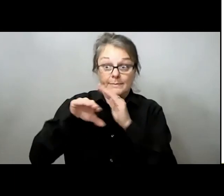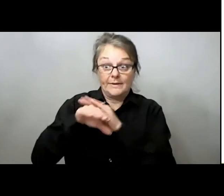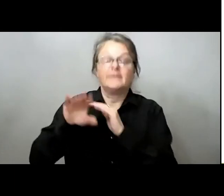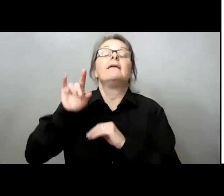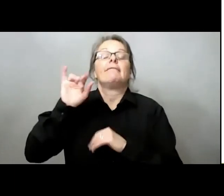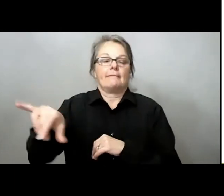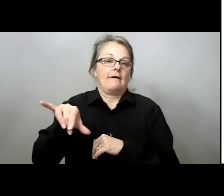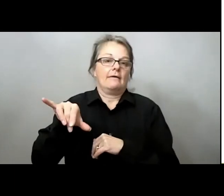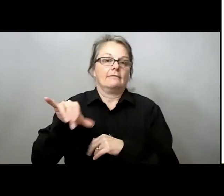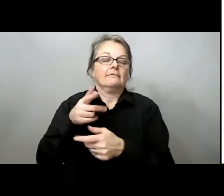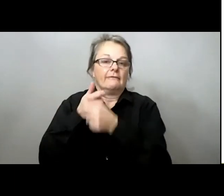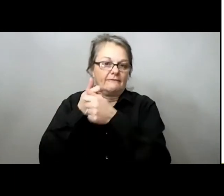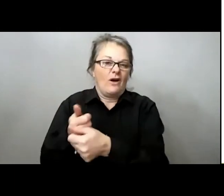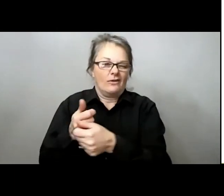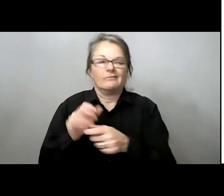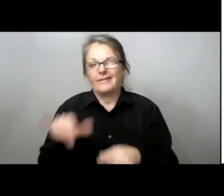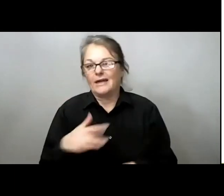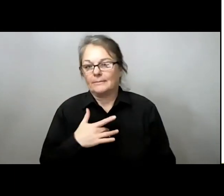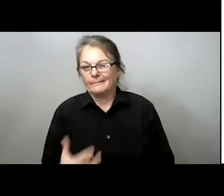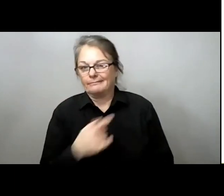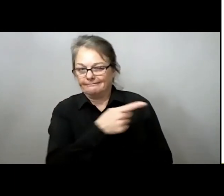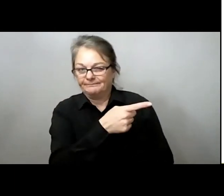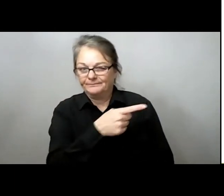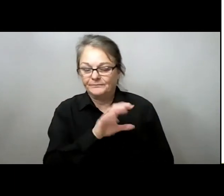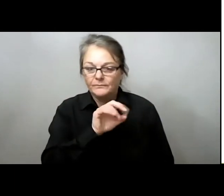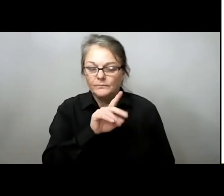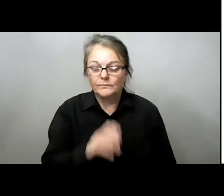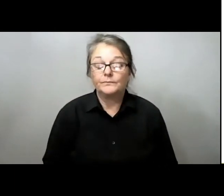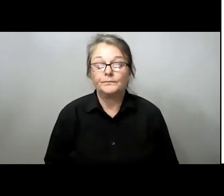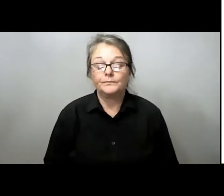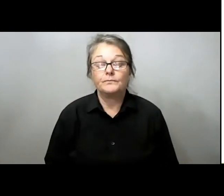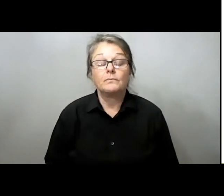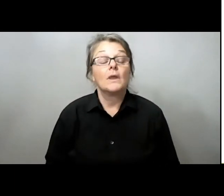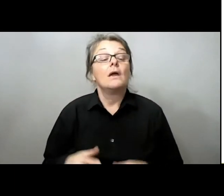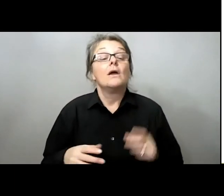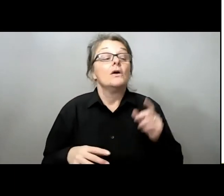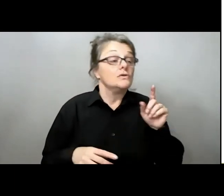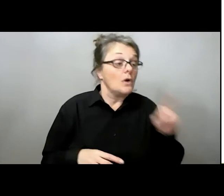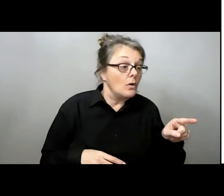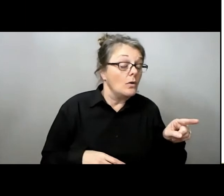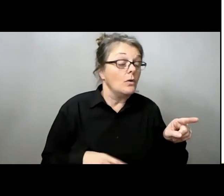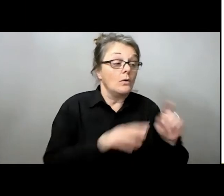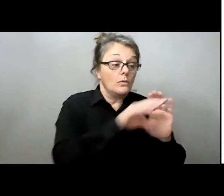THE CODE AND THE AODA BOTH USE THE DEFINITION FOR DISABILITY AND JESS